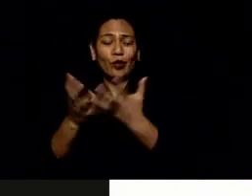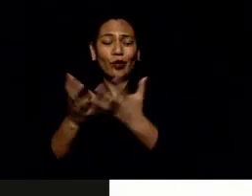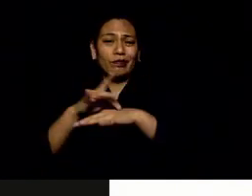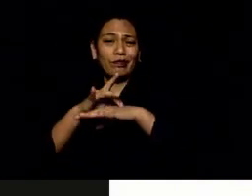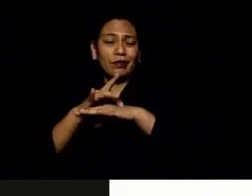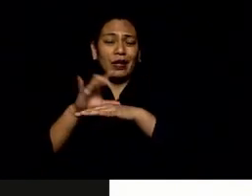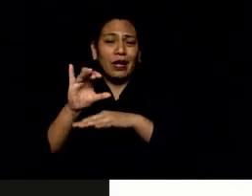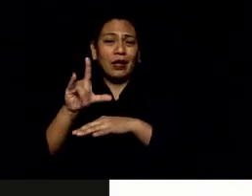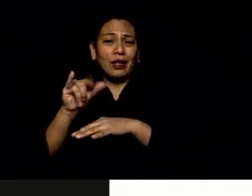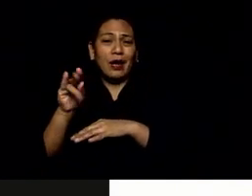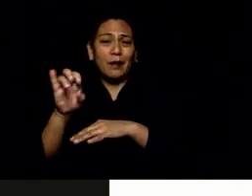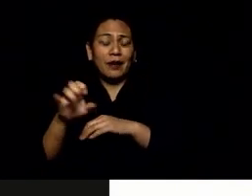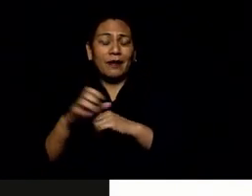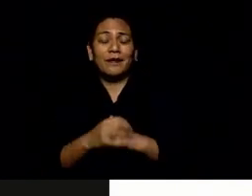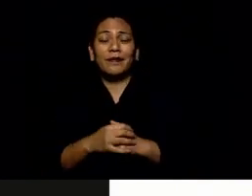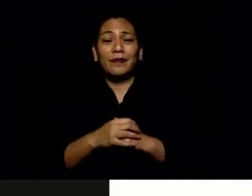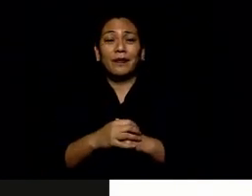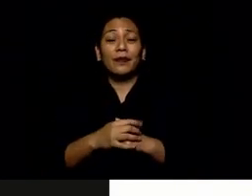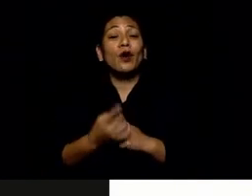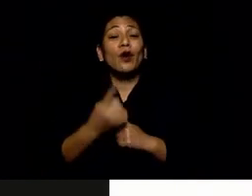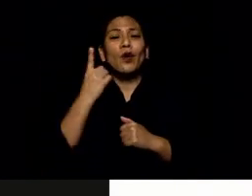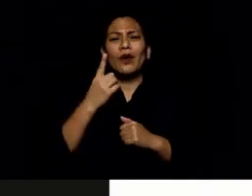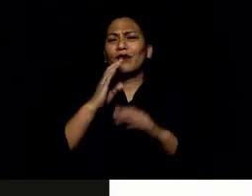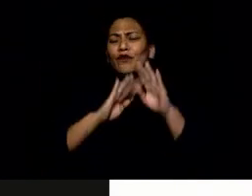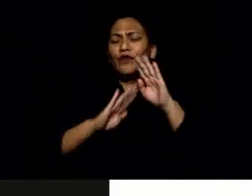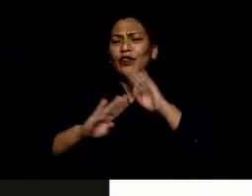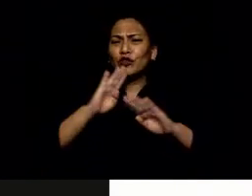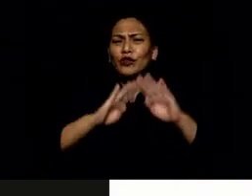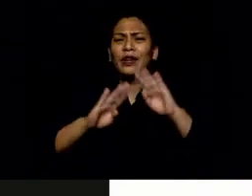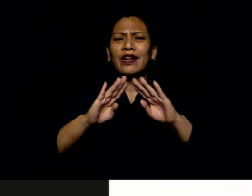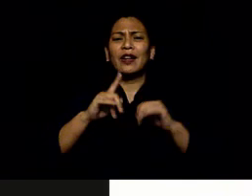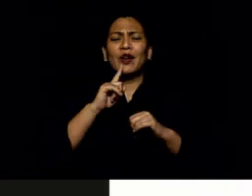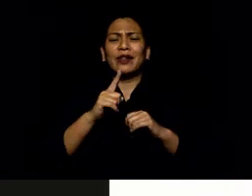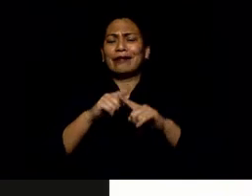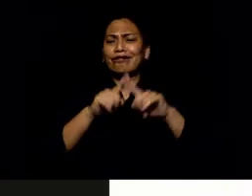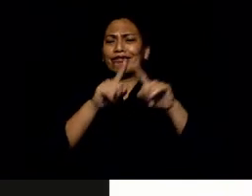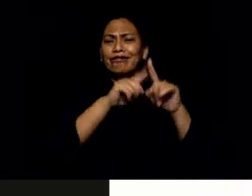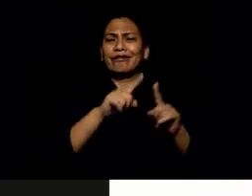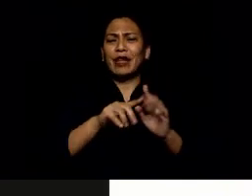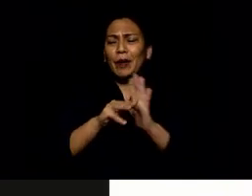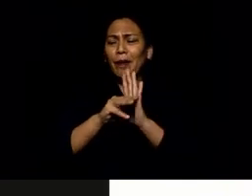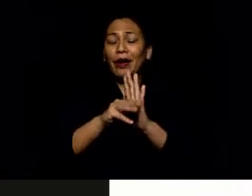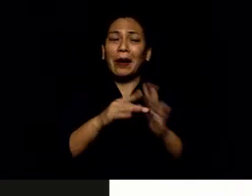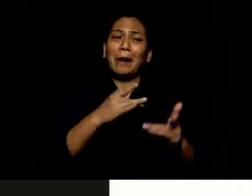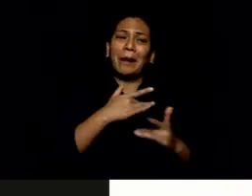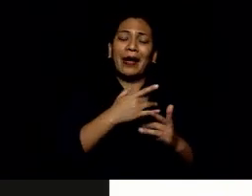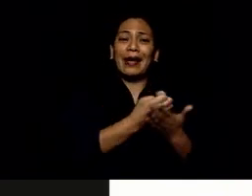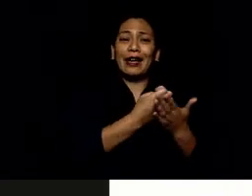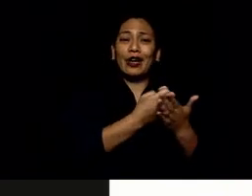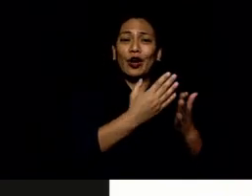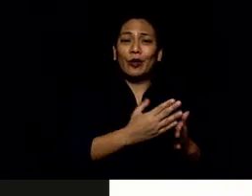One thing we're really frustrated with is that the models that mainstream economists use don't show the biosphere here.